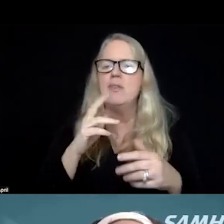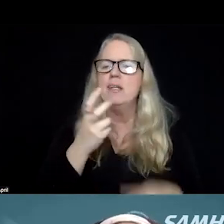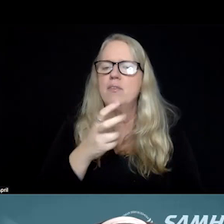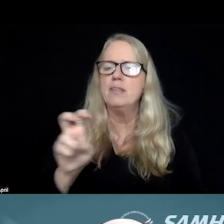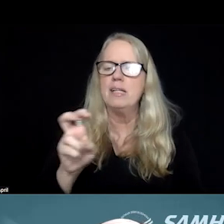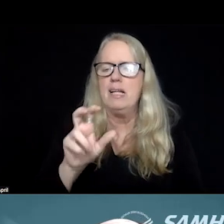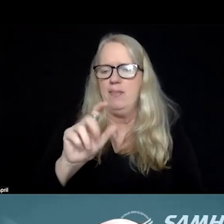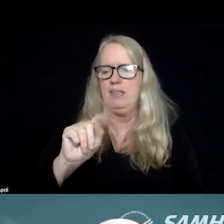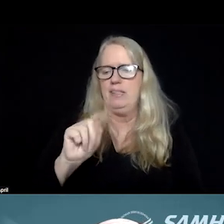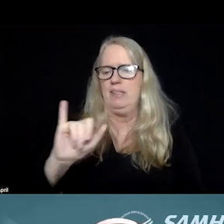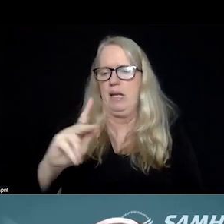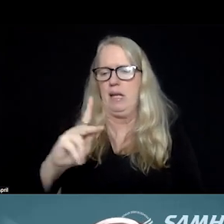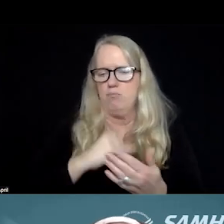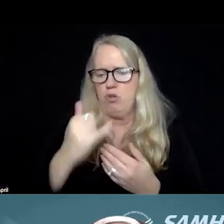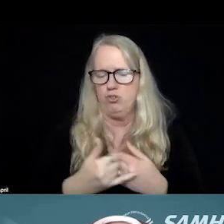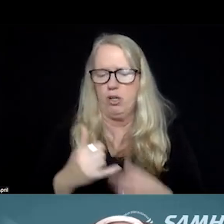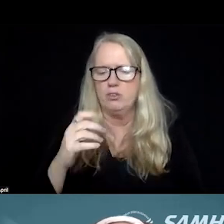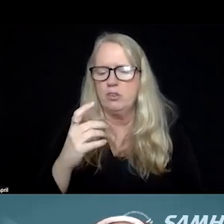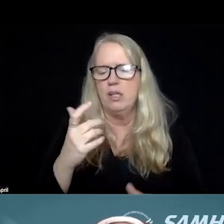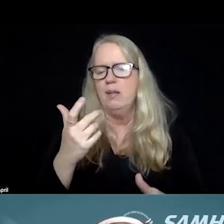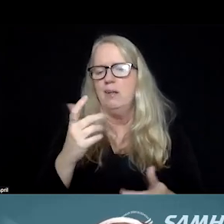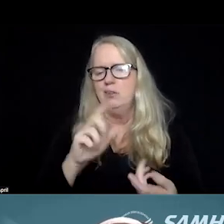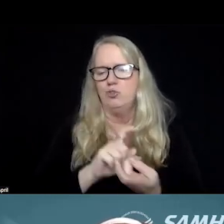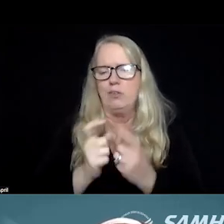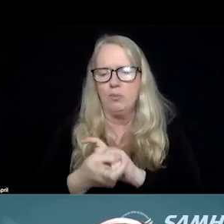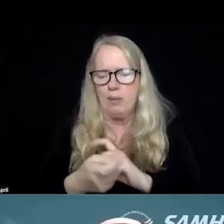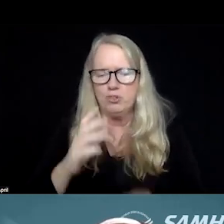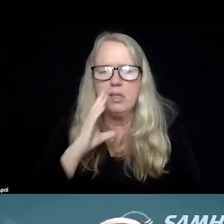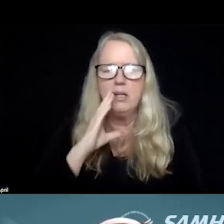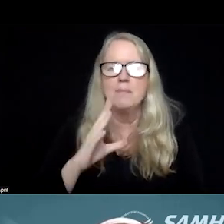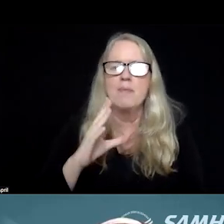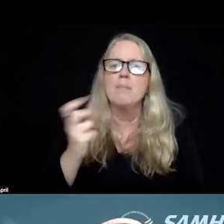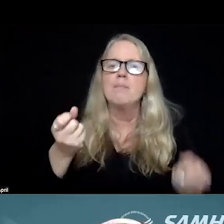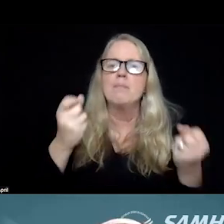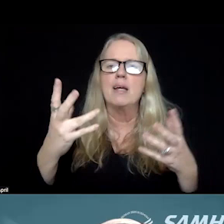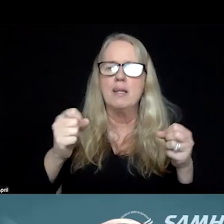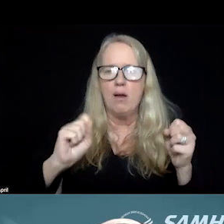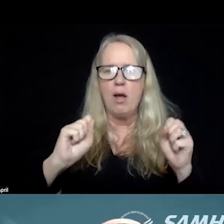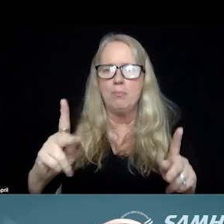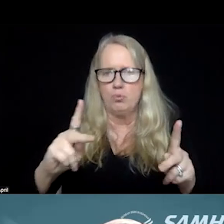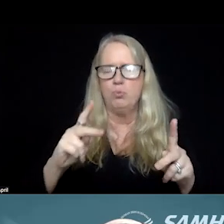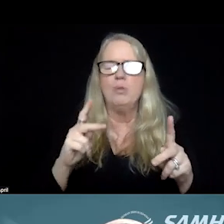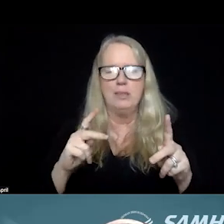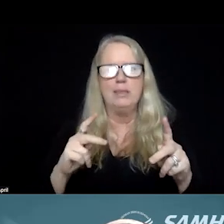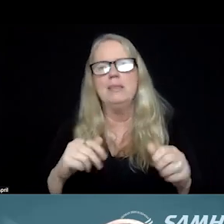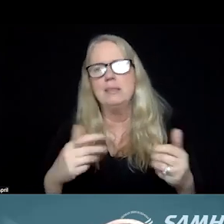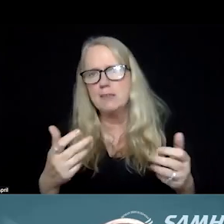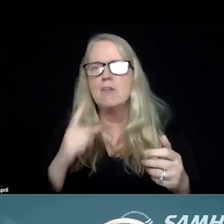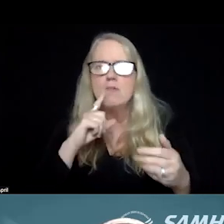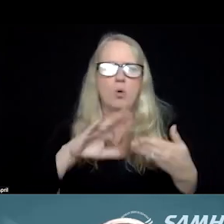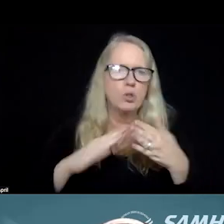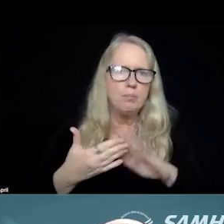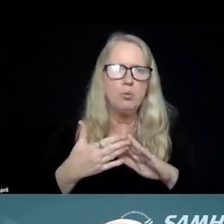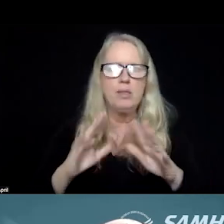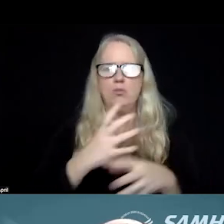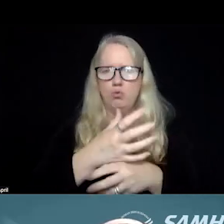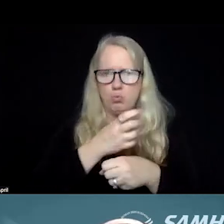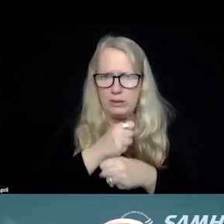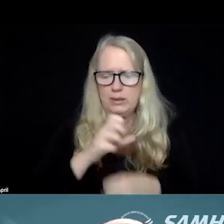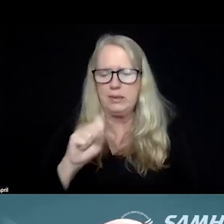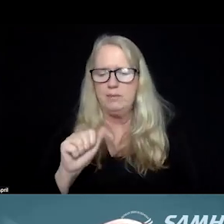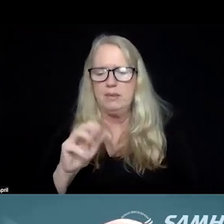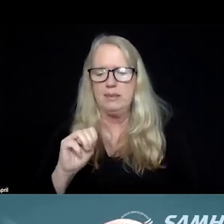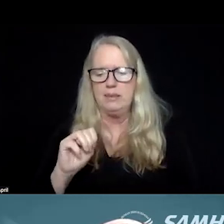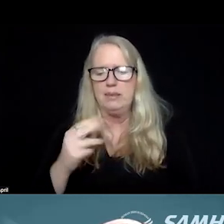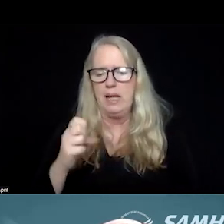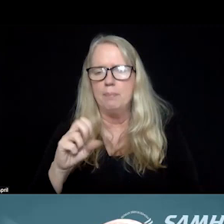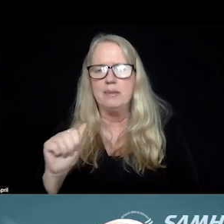I THINK THERE IS SO MANY OPPORTUNITIES FOR COMMUNITIES TO RECEIVE SAMHSA FUNDING OR